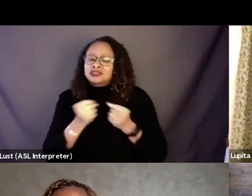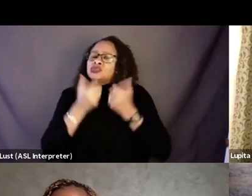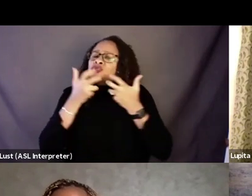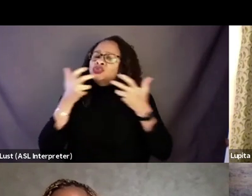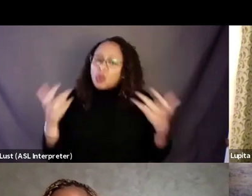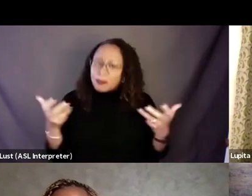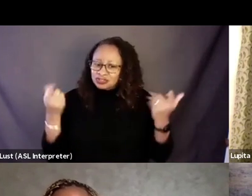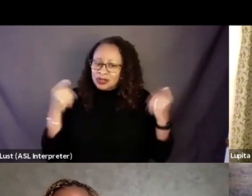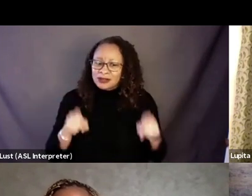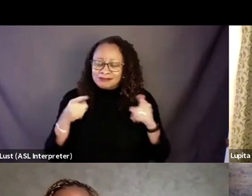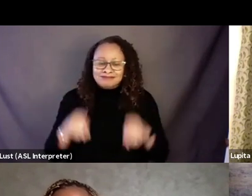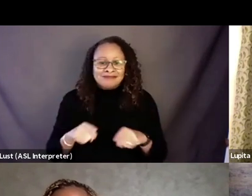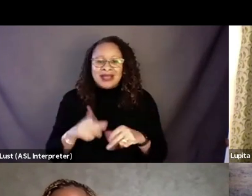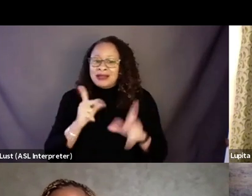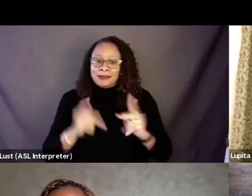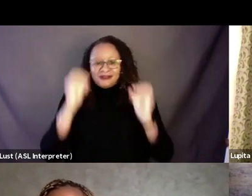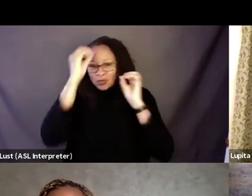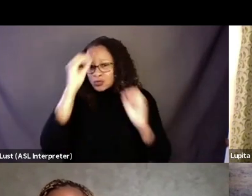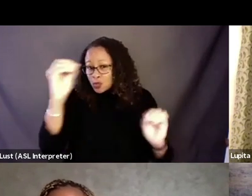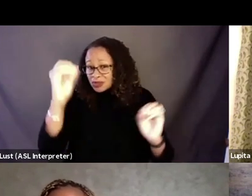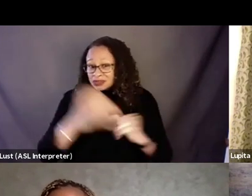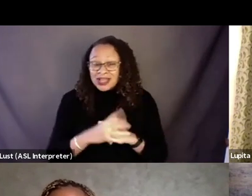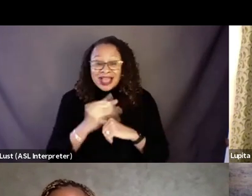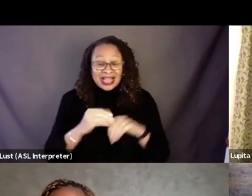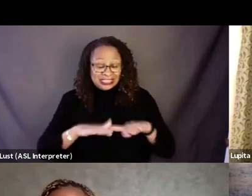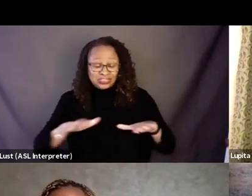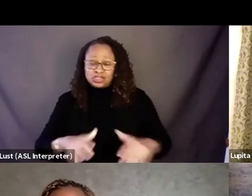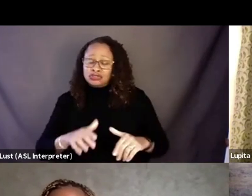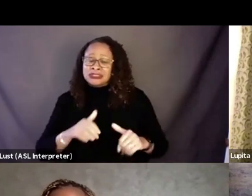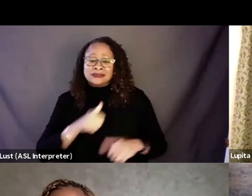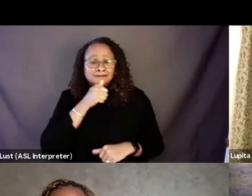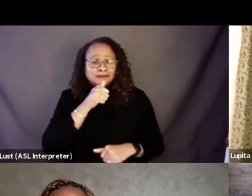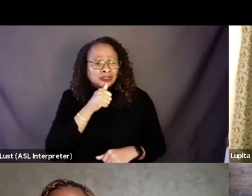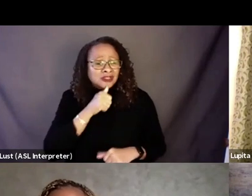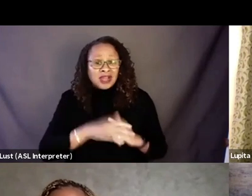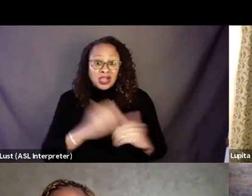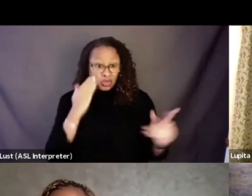that people do not know and the children suffer and you would know this because you say this even as a child